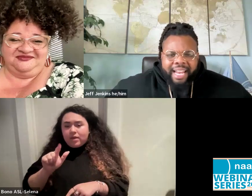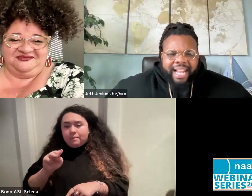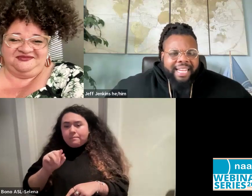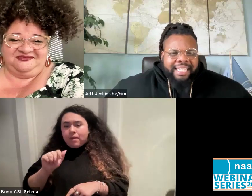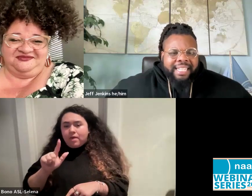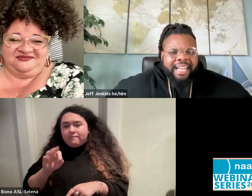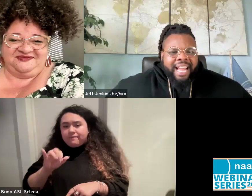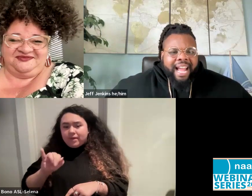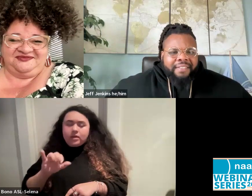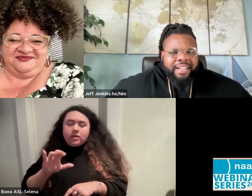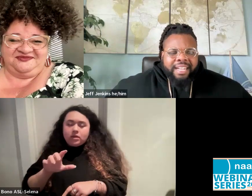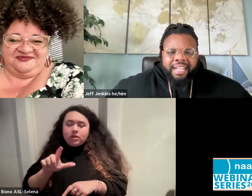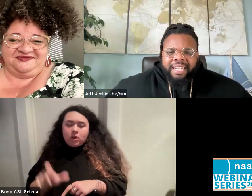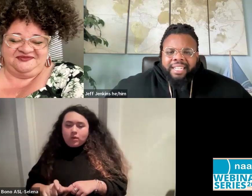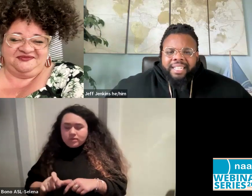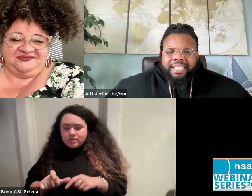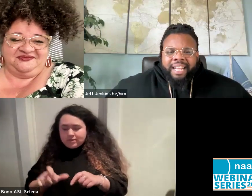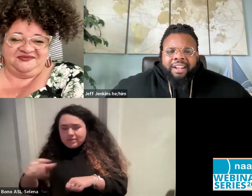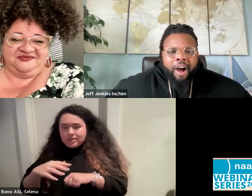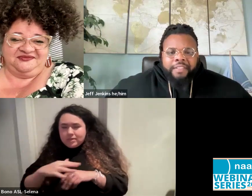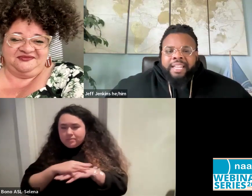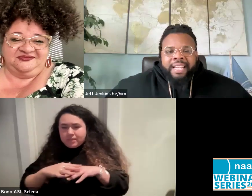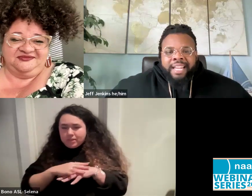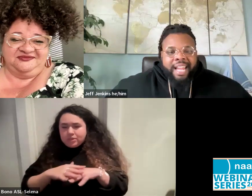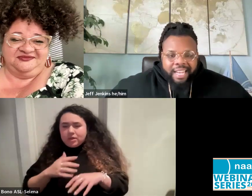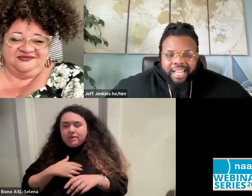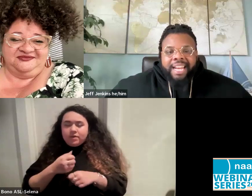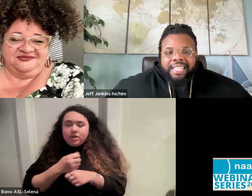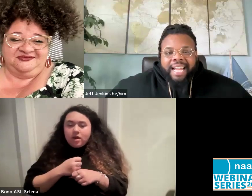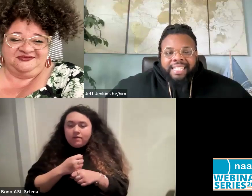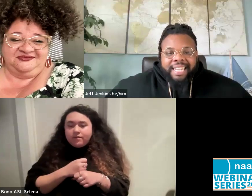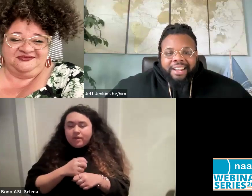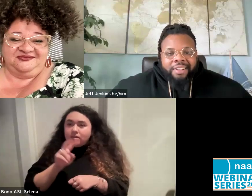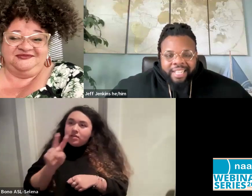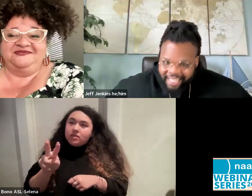Like I need to have a a coffee and look at the sights, you know,